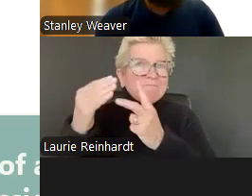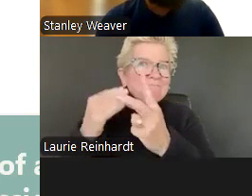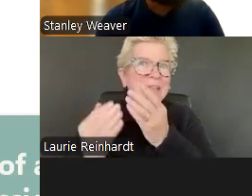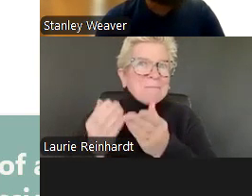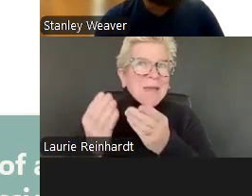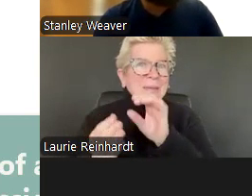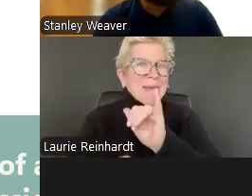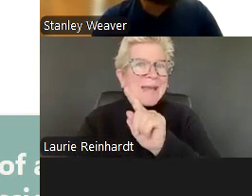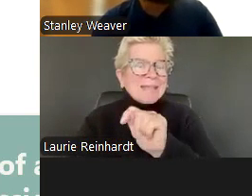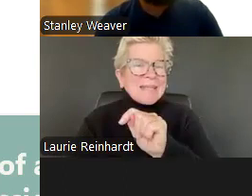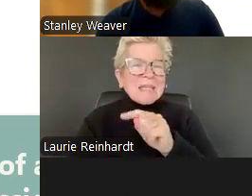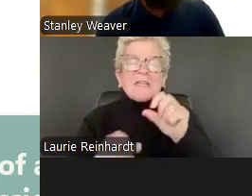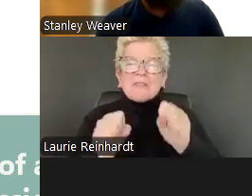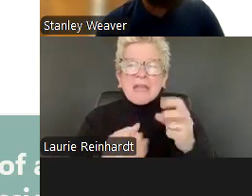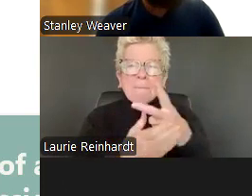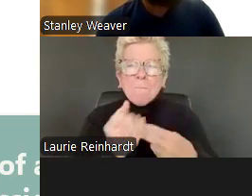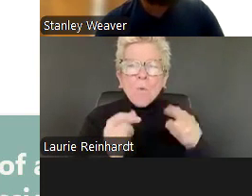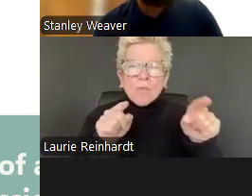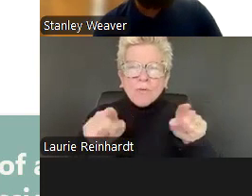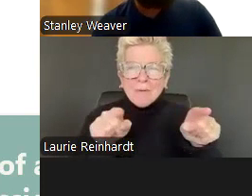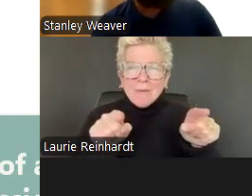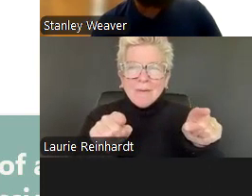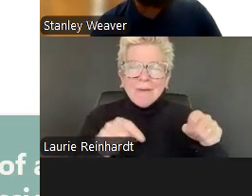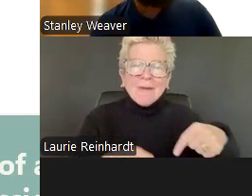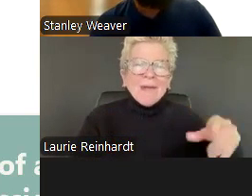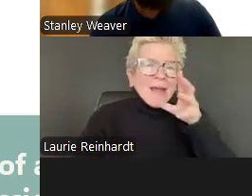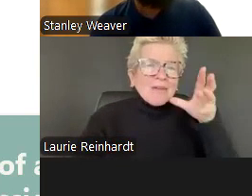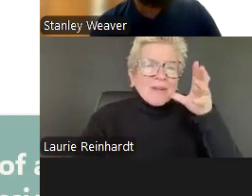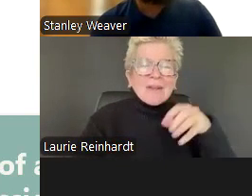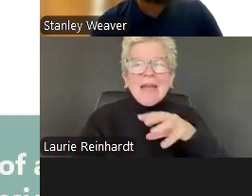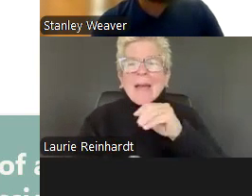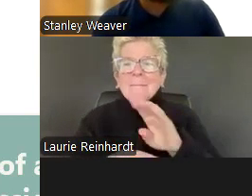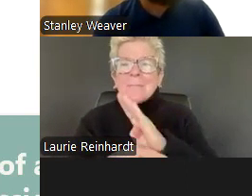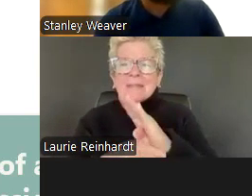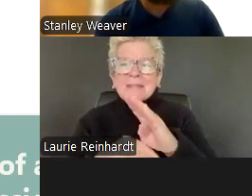combination of Agriculture and business and marketing classes to build a local